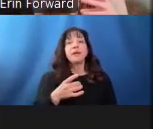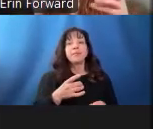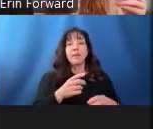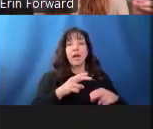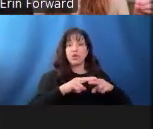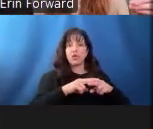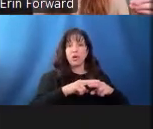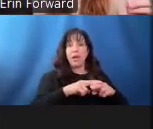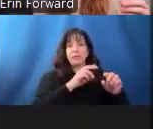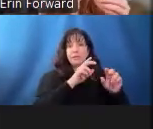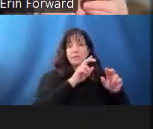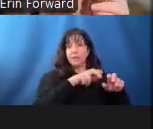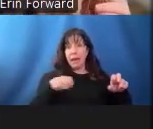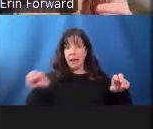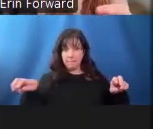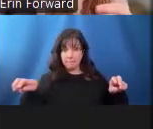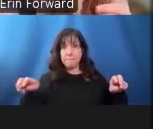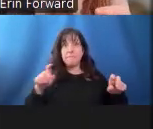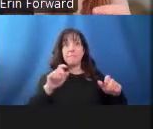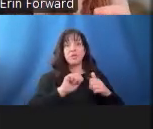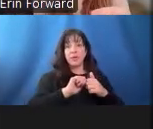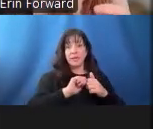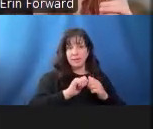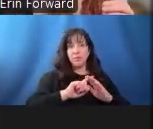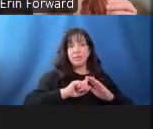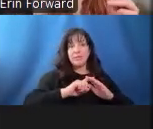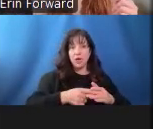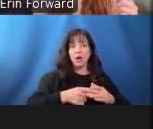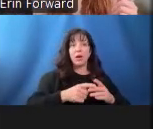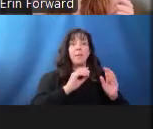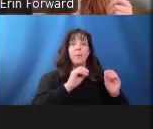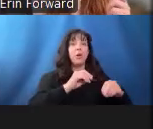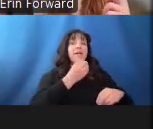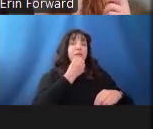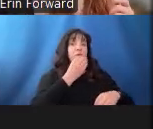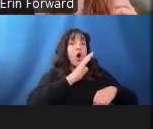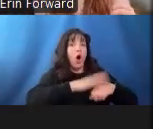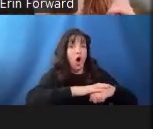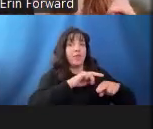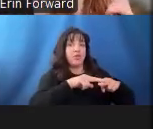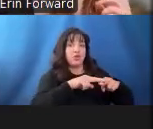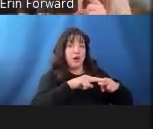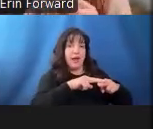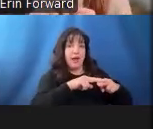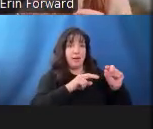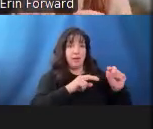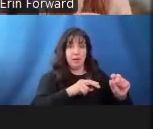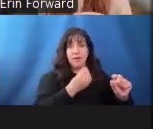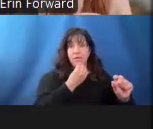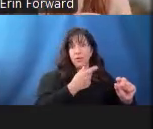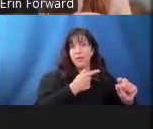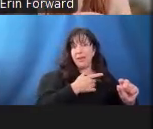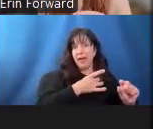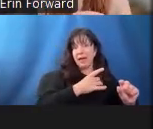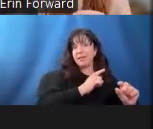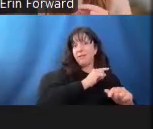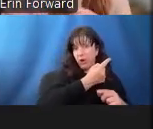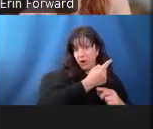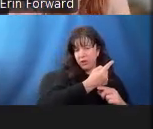that's how we played. And so we started lining up food on the train, food he liked first, and then we tried food that was new